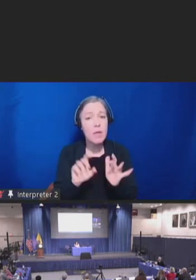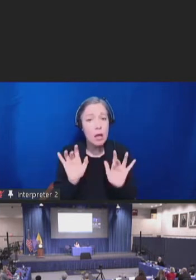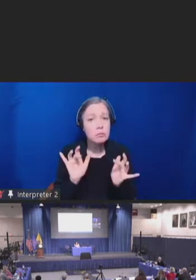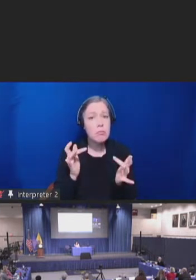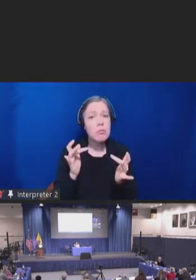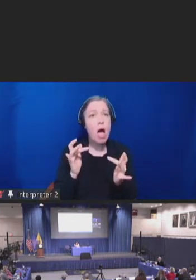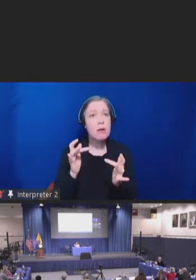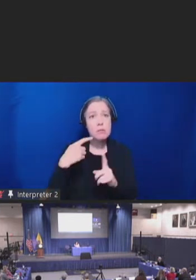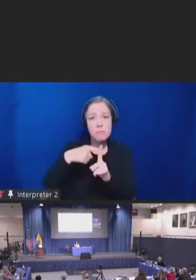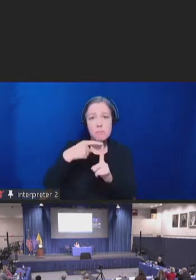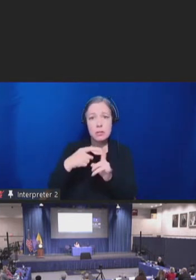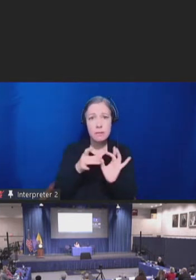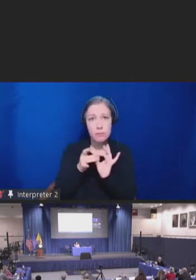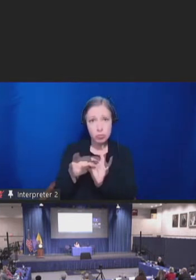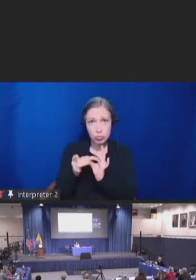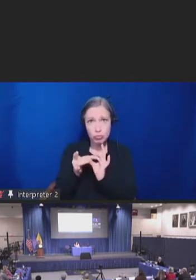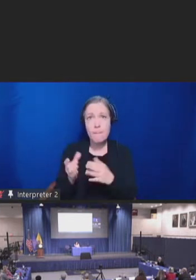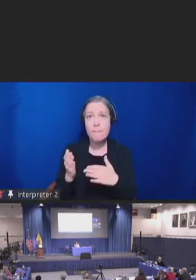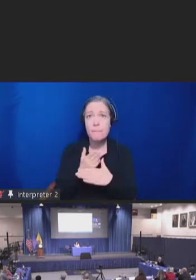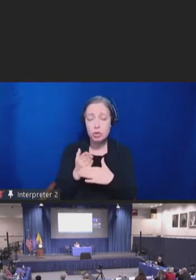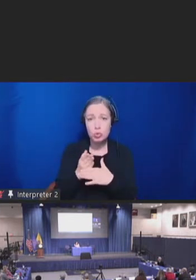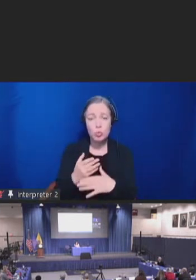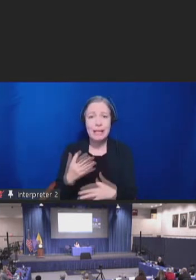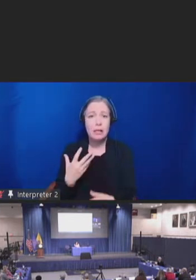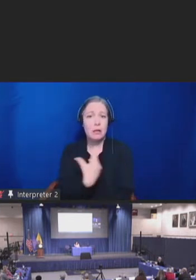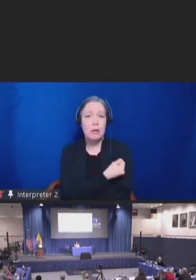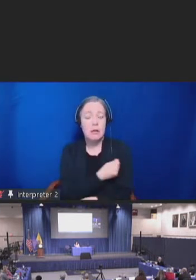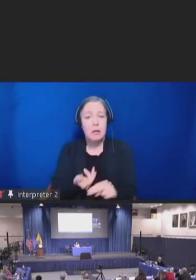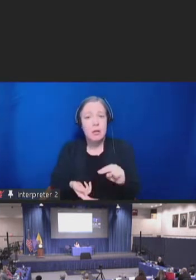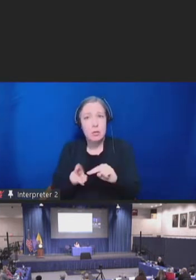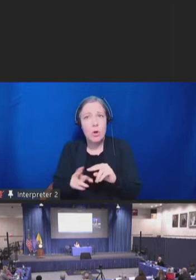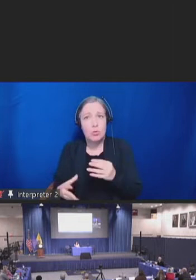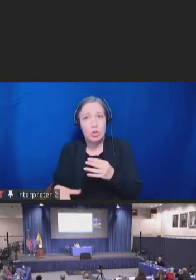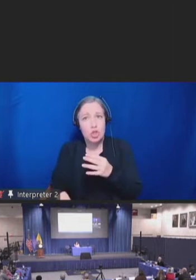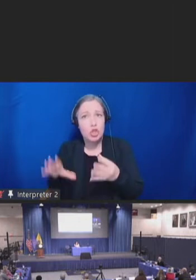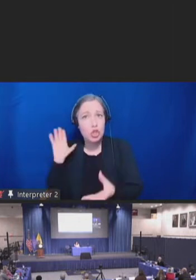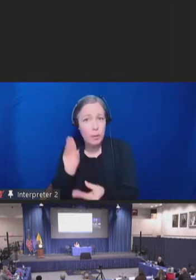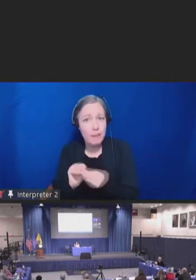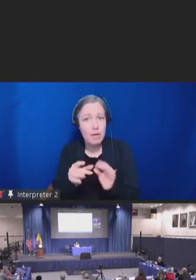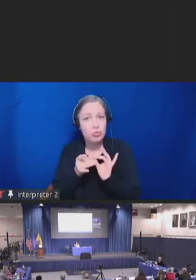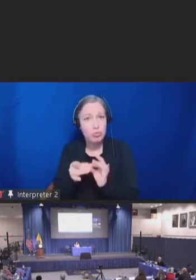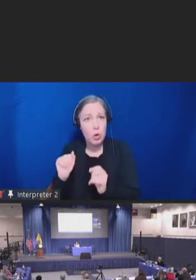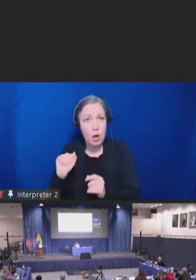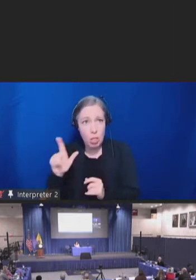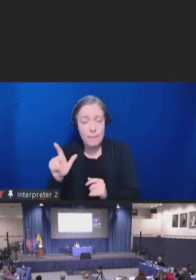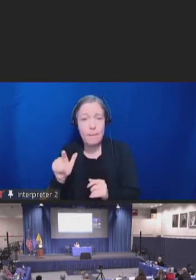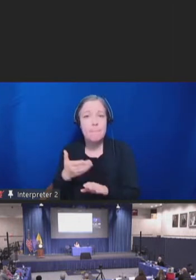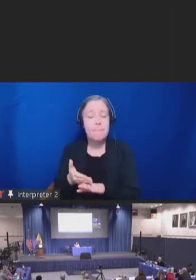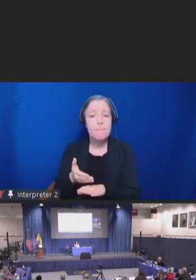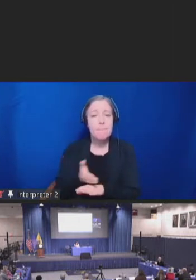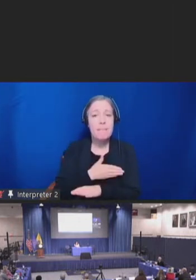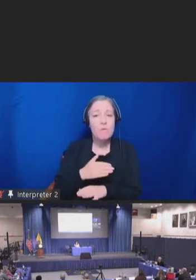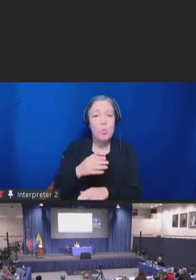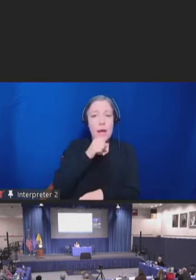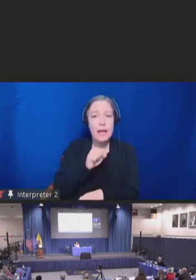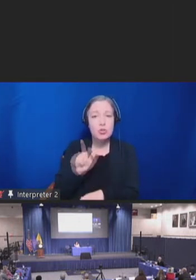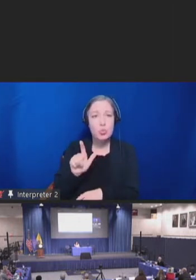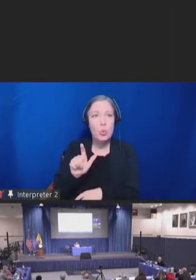24 months of age and persistent asthma at 24 to 59 months of age. This finding was positive for children with and without eczema.